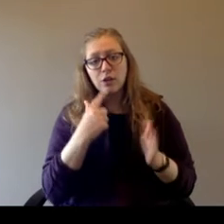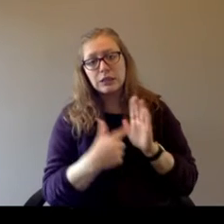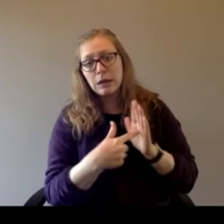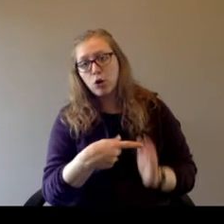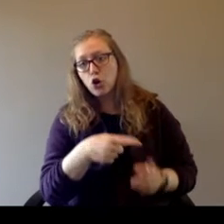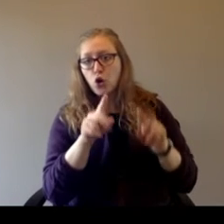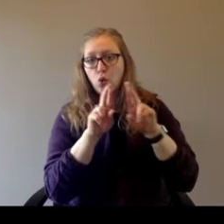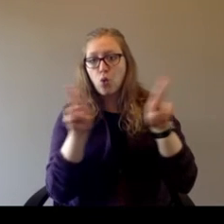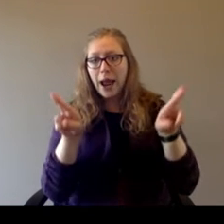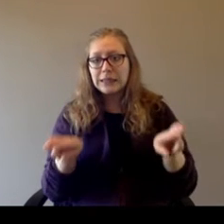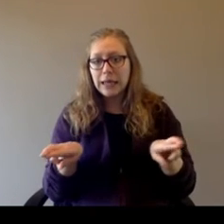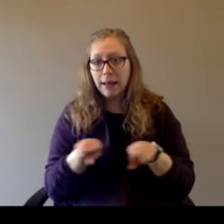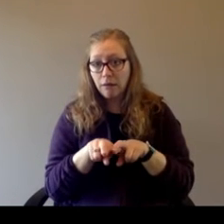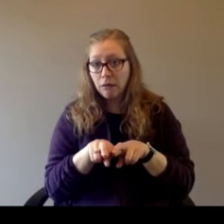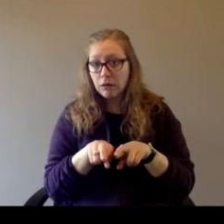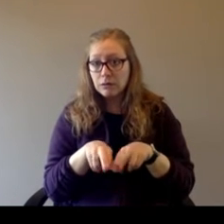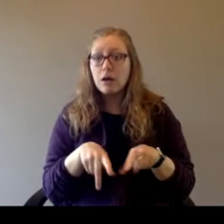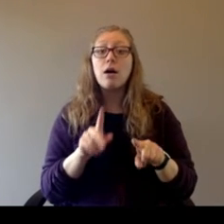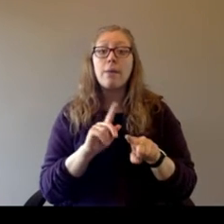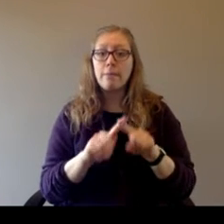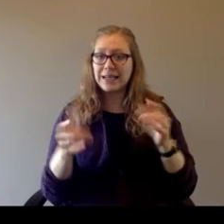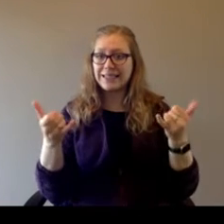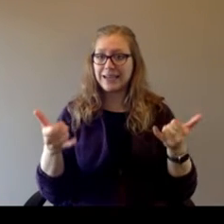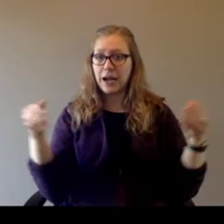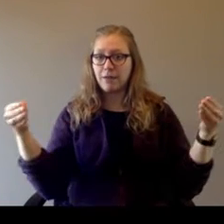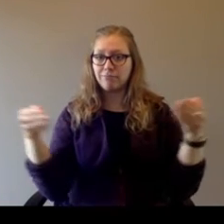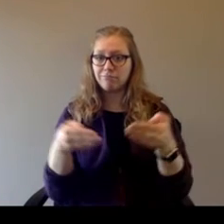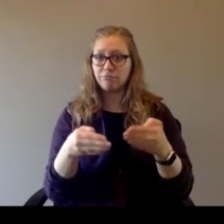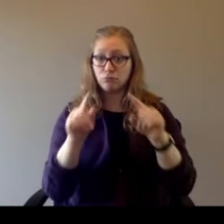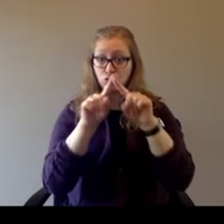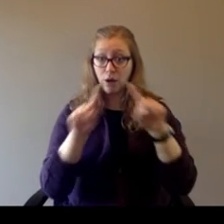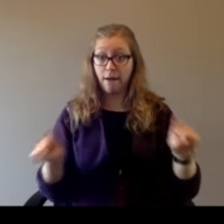So now if I look at these two congruent triangles